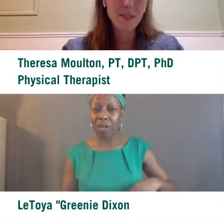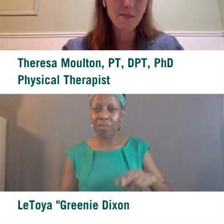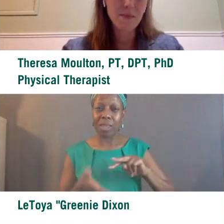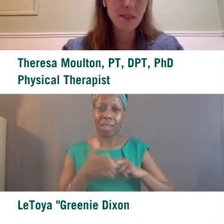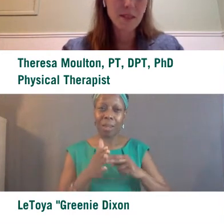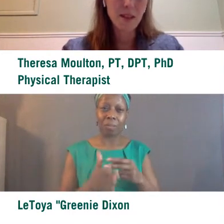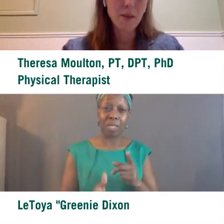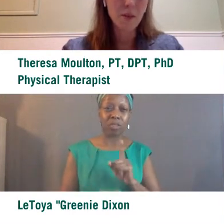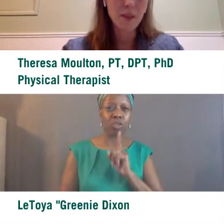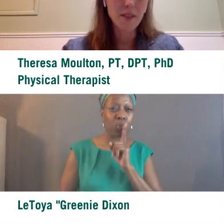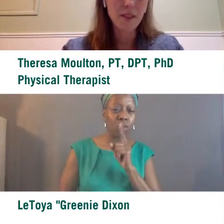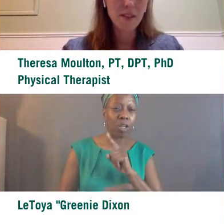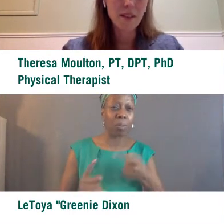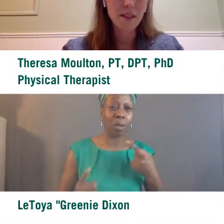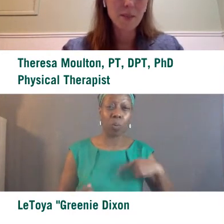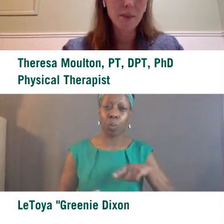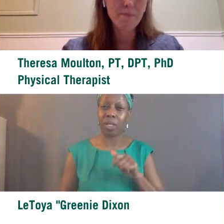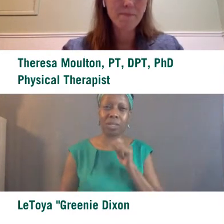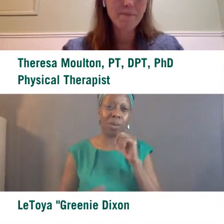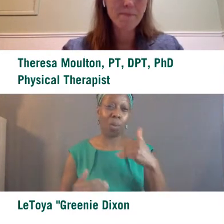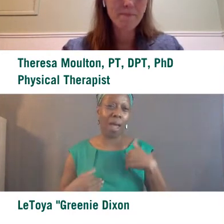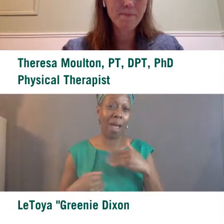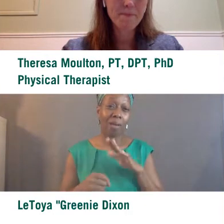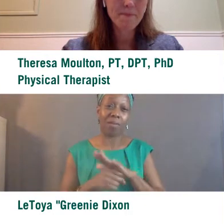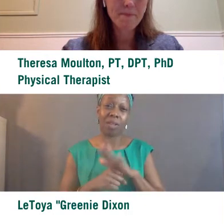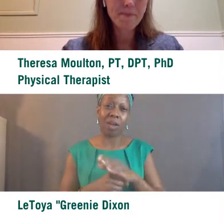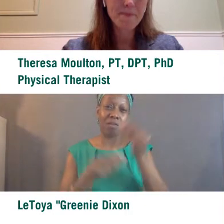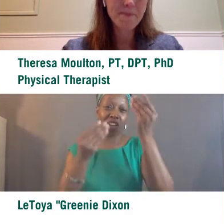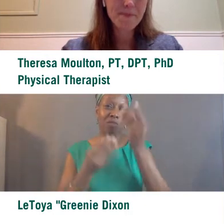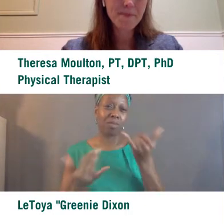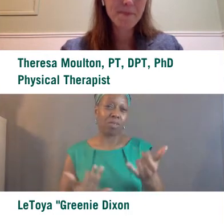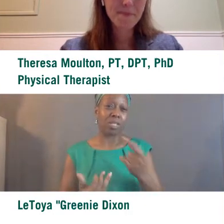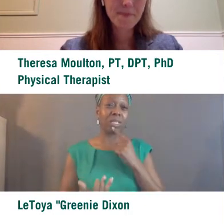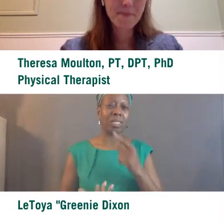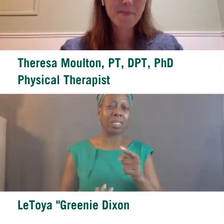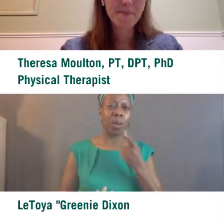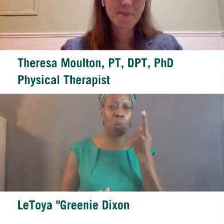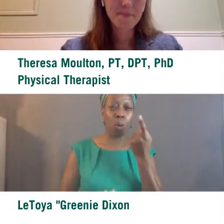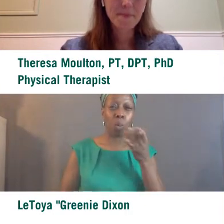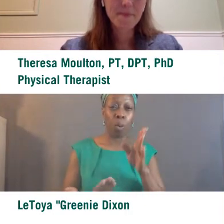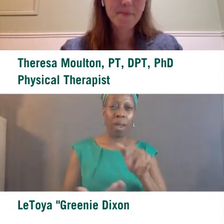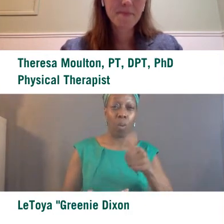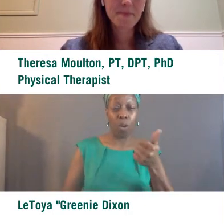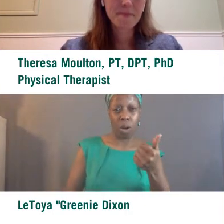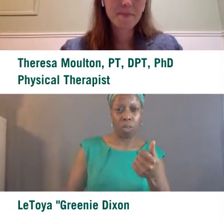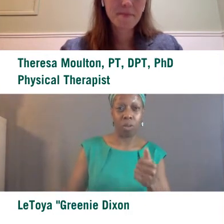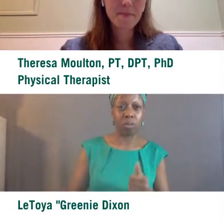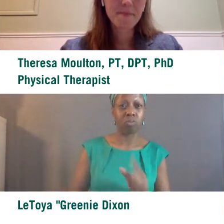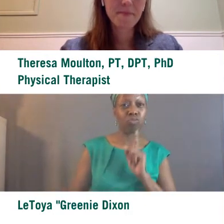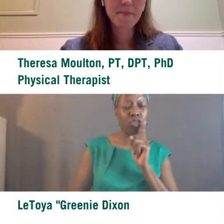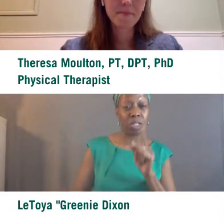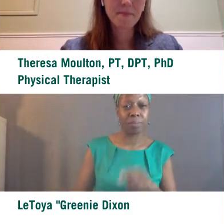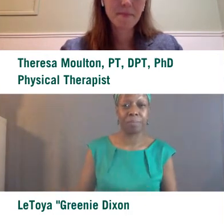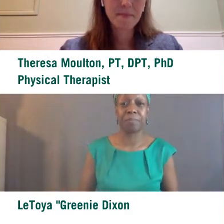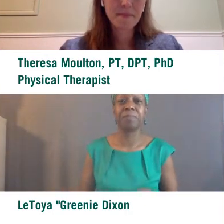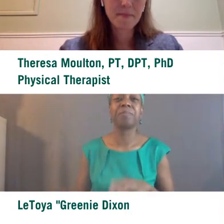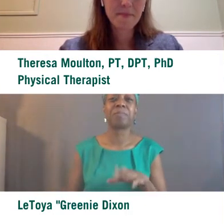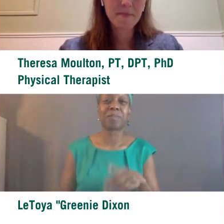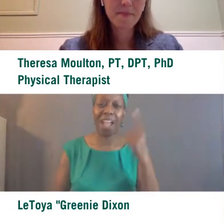to say one way or the other at this point. I think that is actually such a real important thing. And actually before we move on and I'm sorry